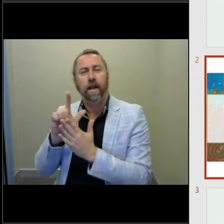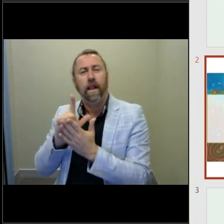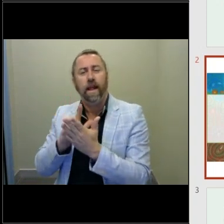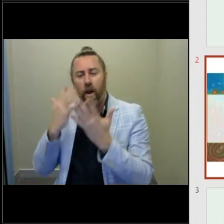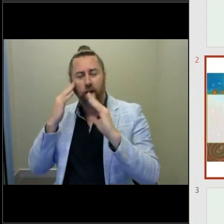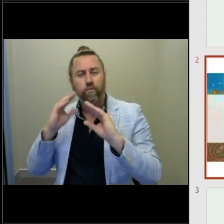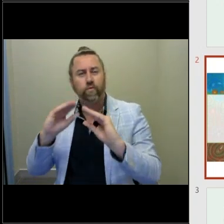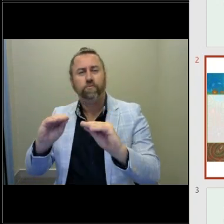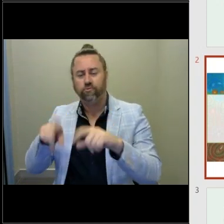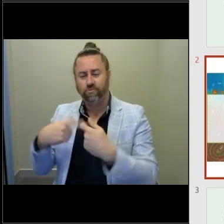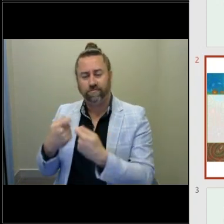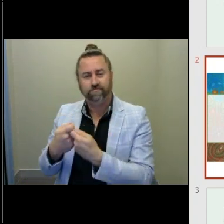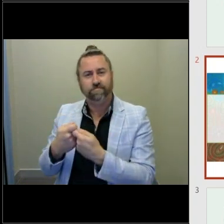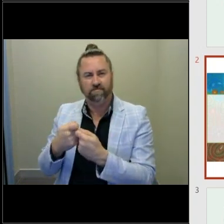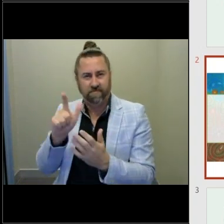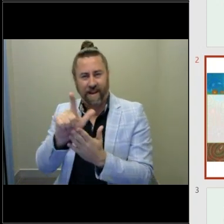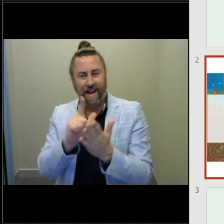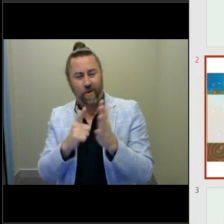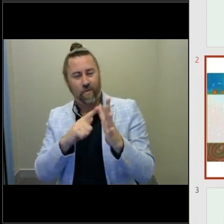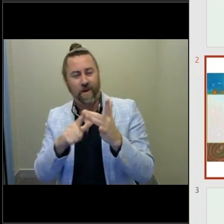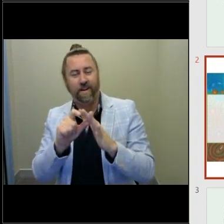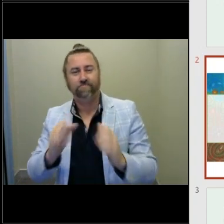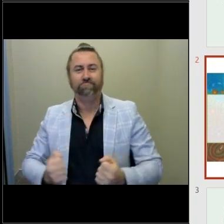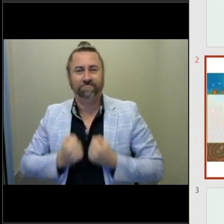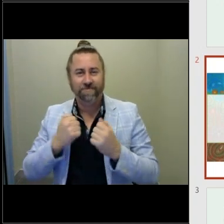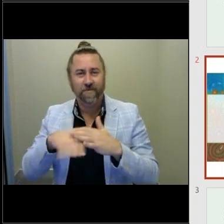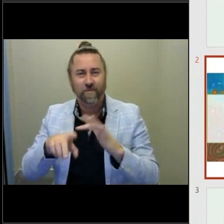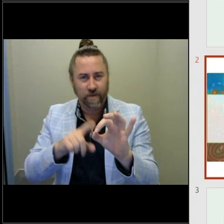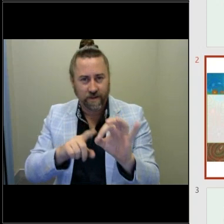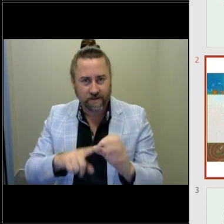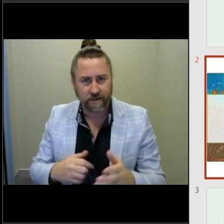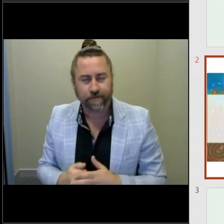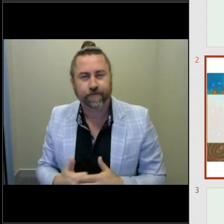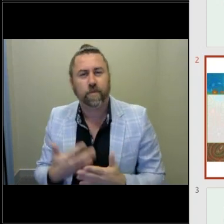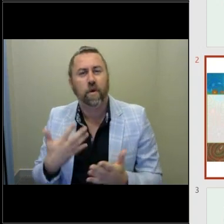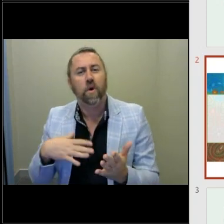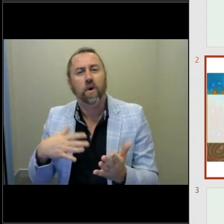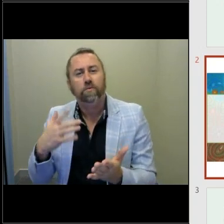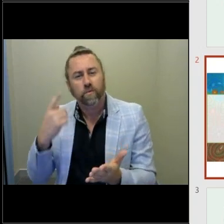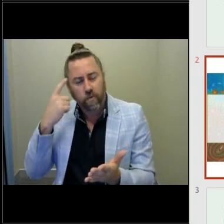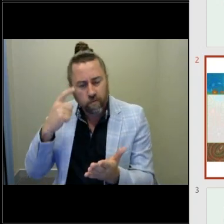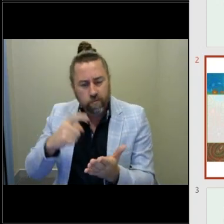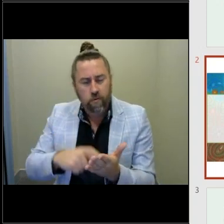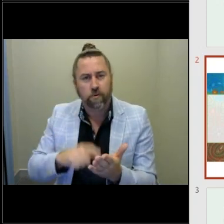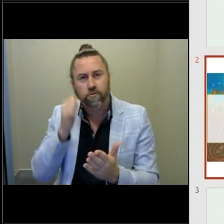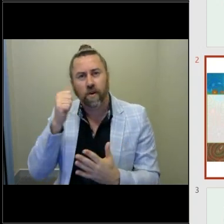I would just like to start by acknowledging and respecting the First Nations custodians